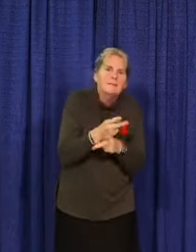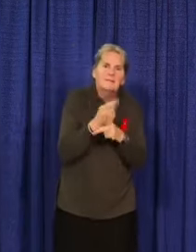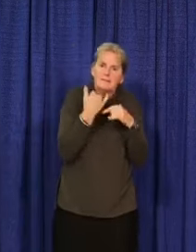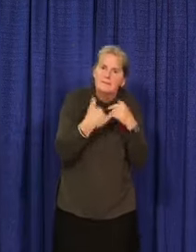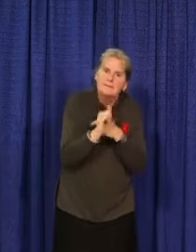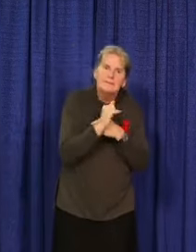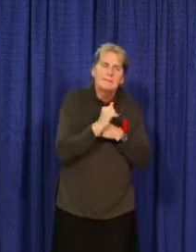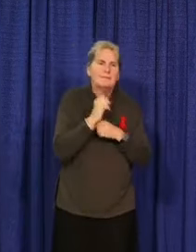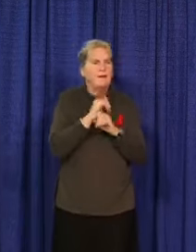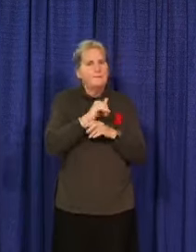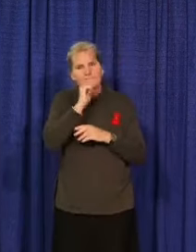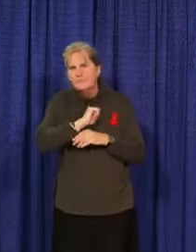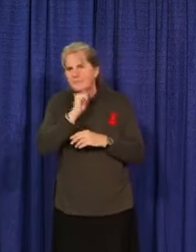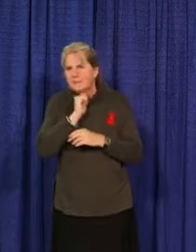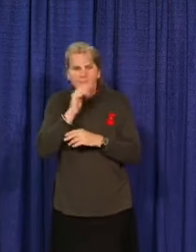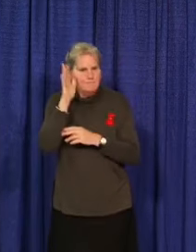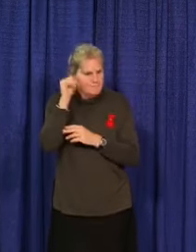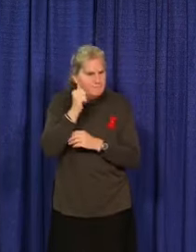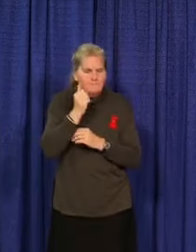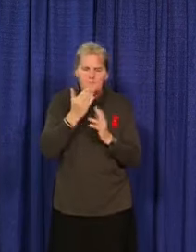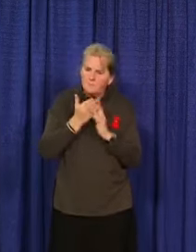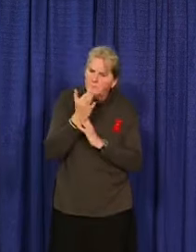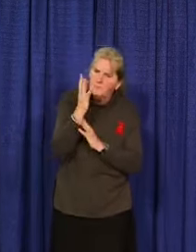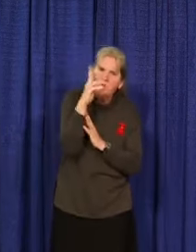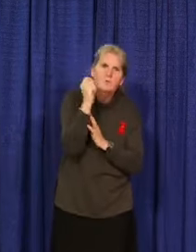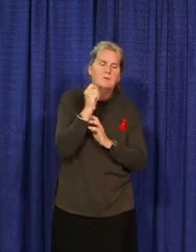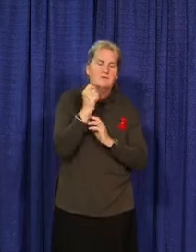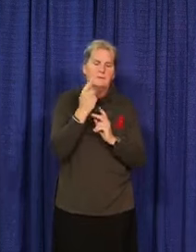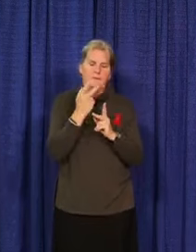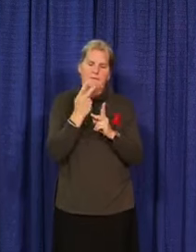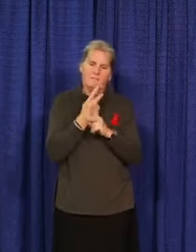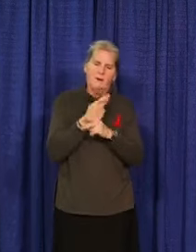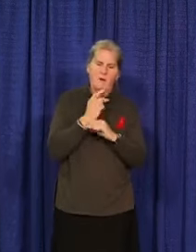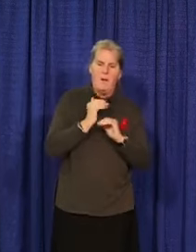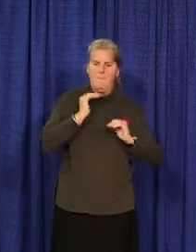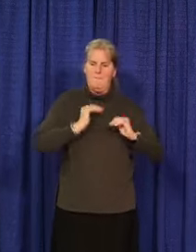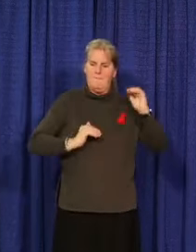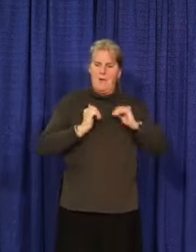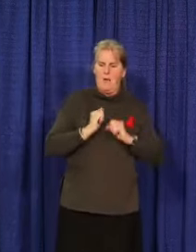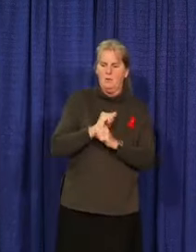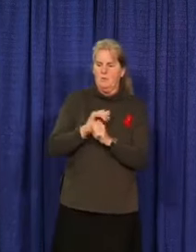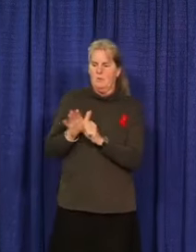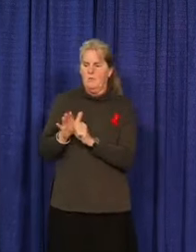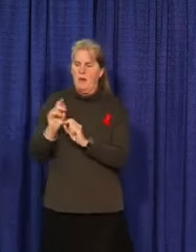Our biggest struggle is to persevere with our collective effort to maintain the careful balance of keeping the infection